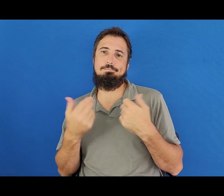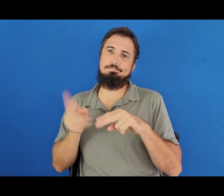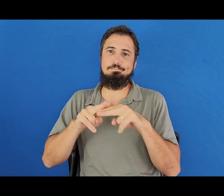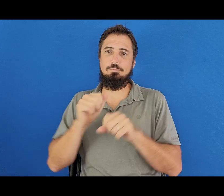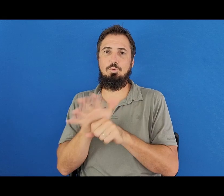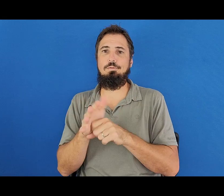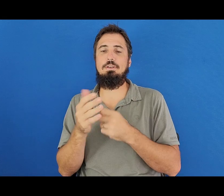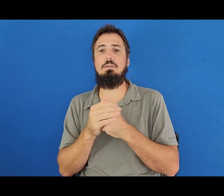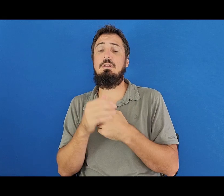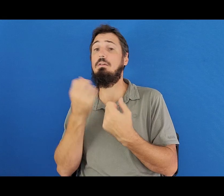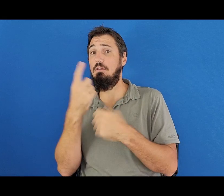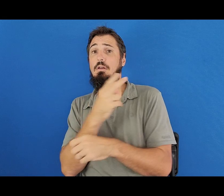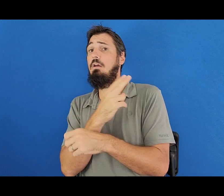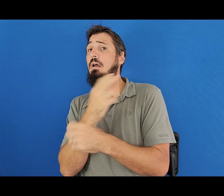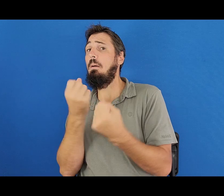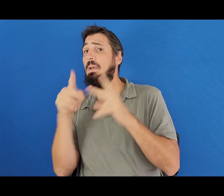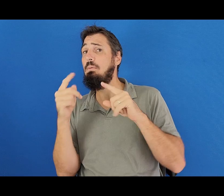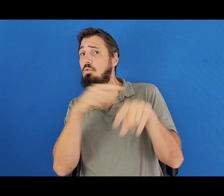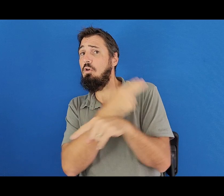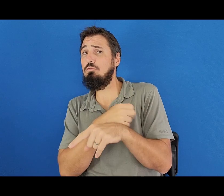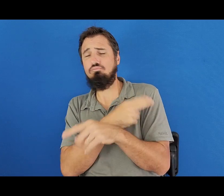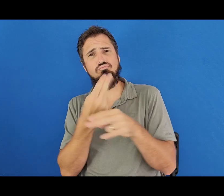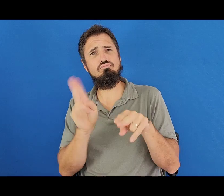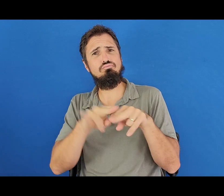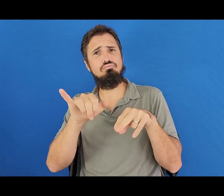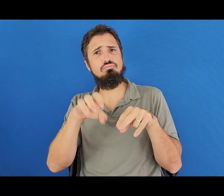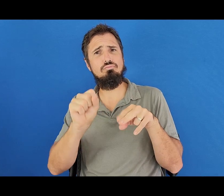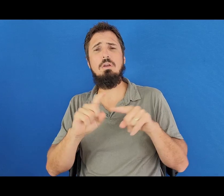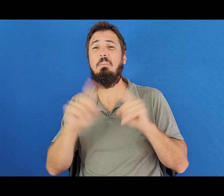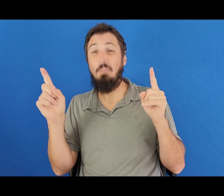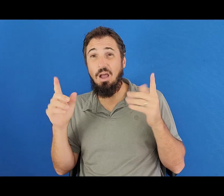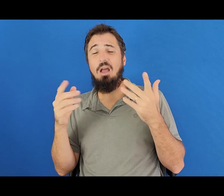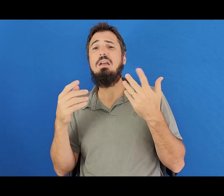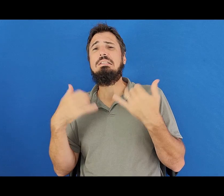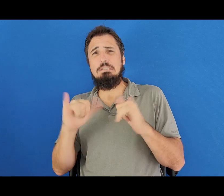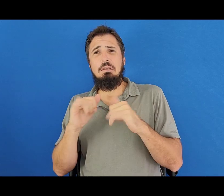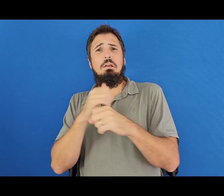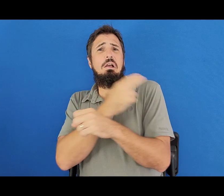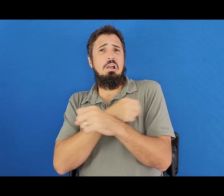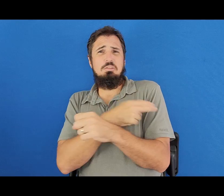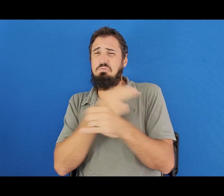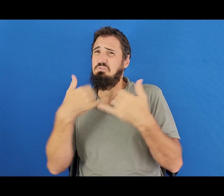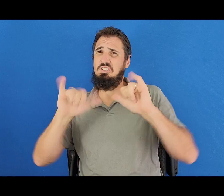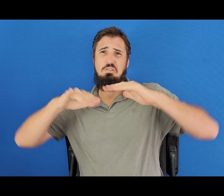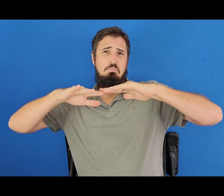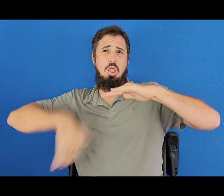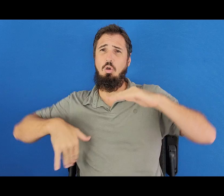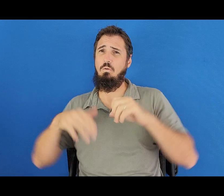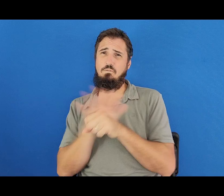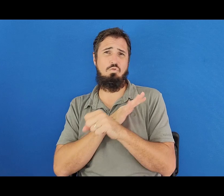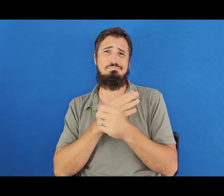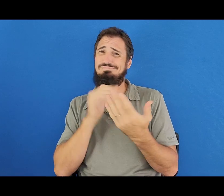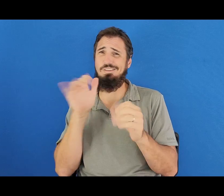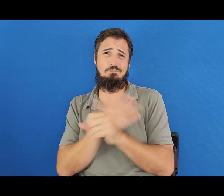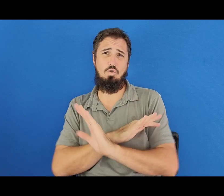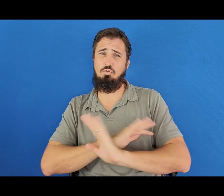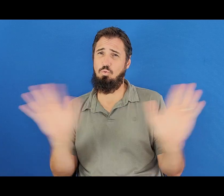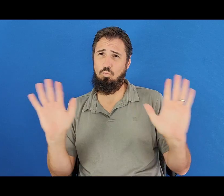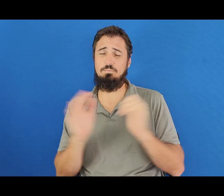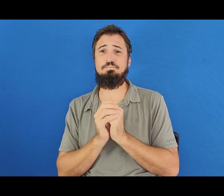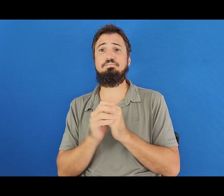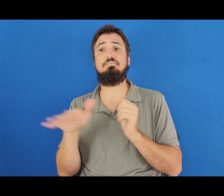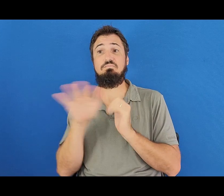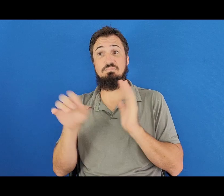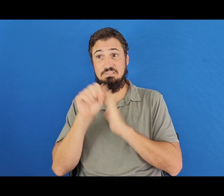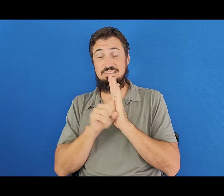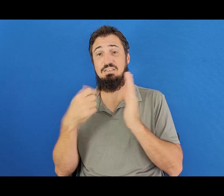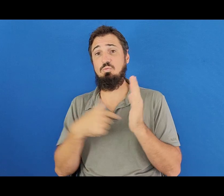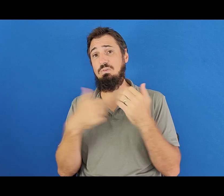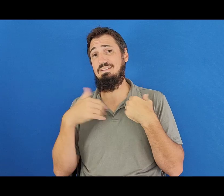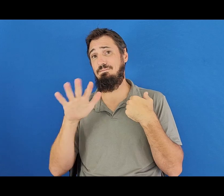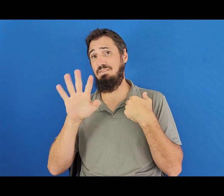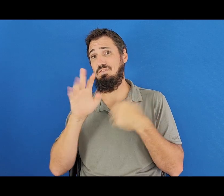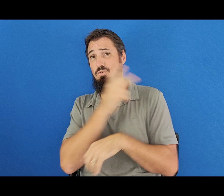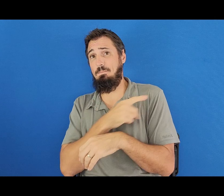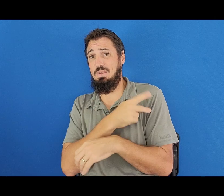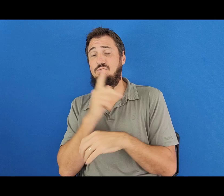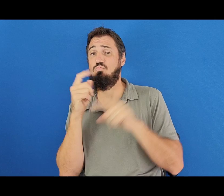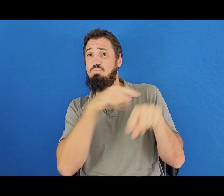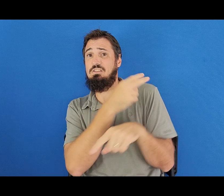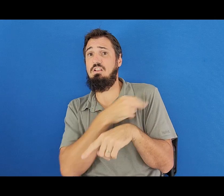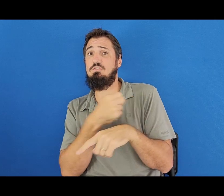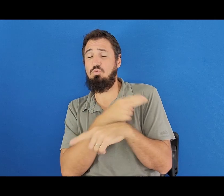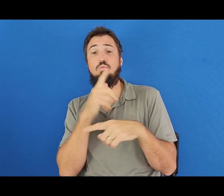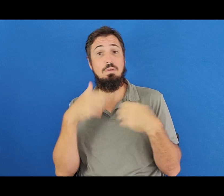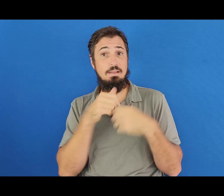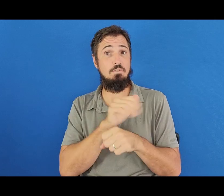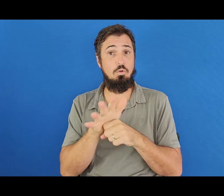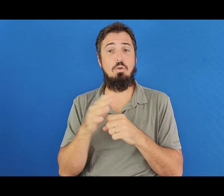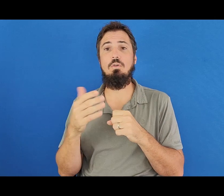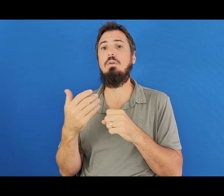Hospitalizations have increased, but thanks to vaccines and treatments, the hospitals remain well below capacity. Statewide there are now 54 patients in hospitals with COVID, up from 36 in